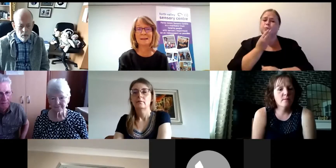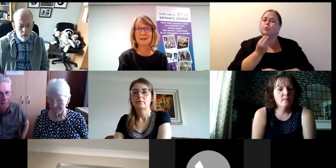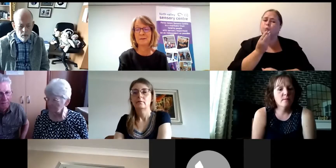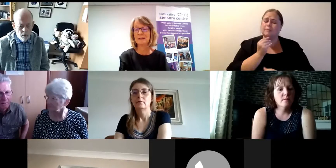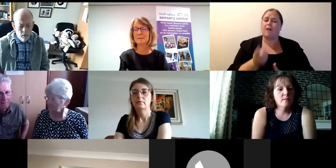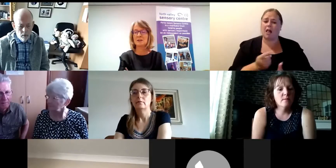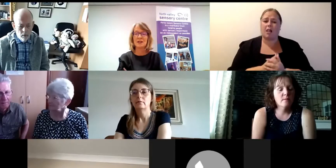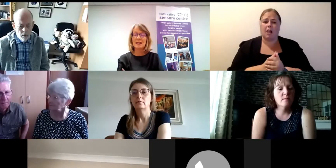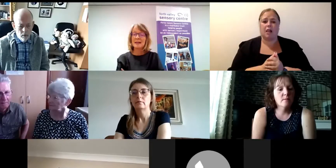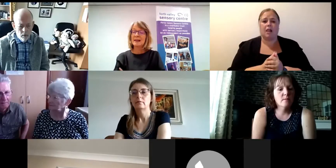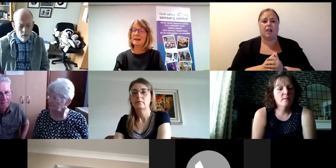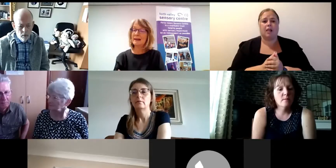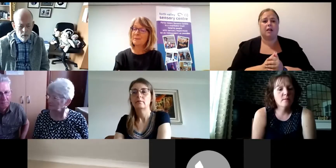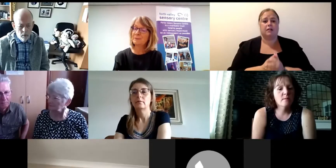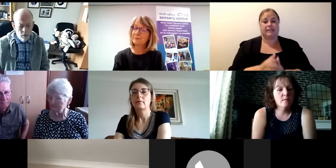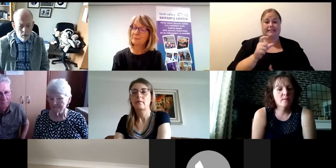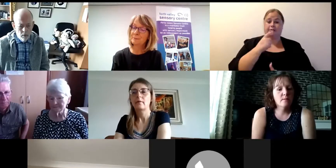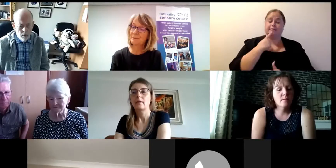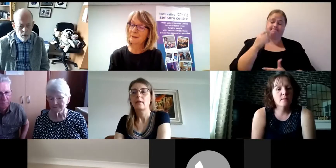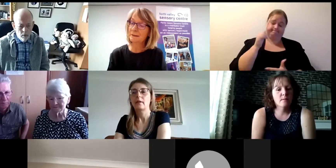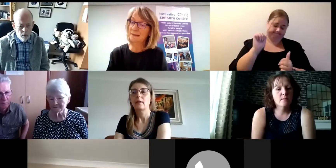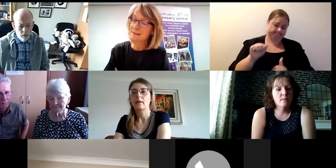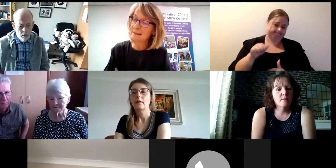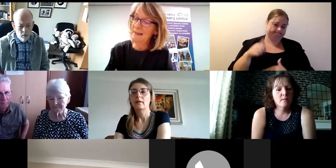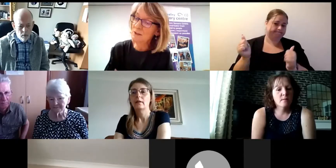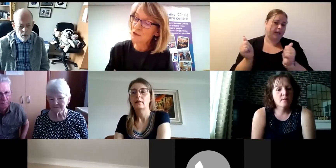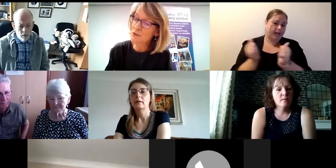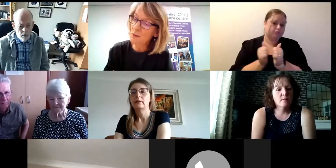Thank you very much.